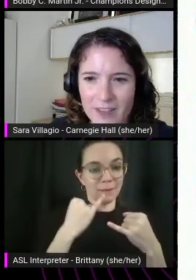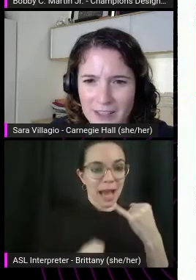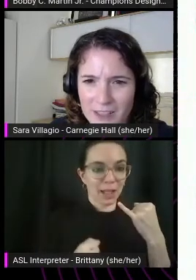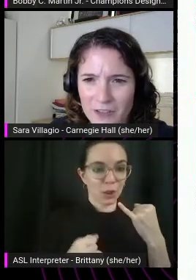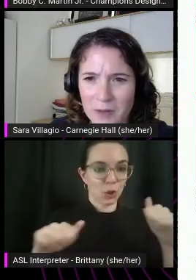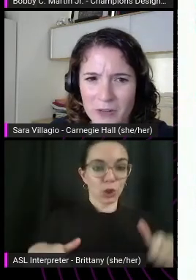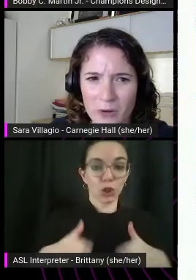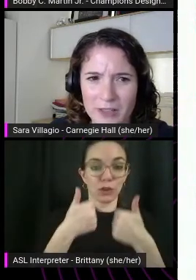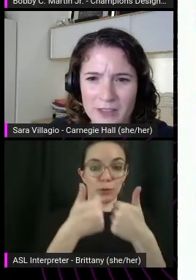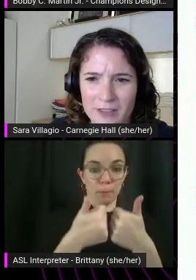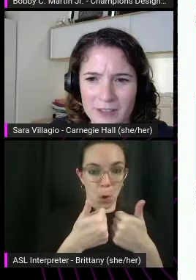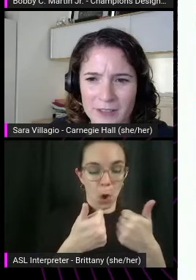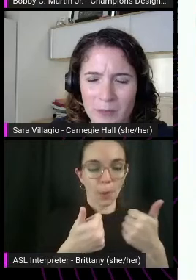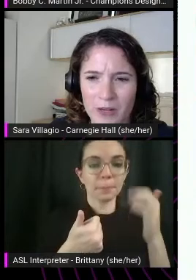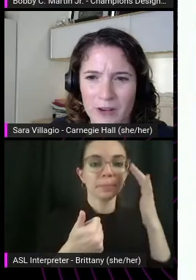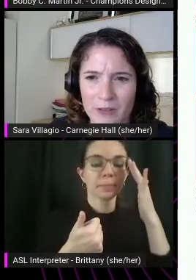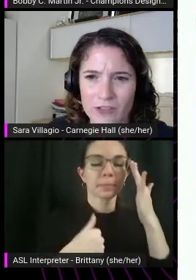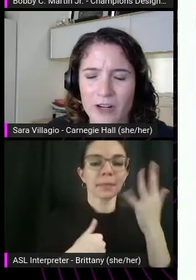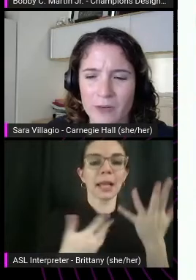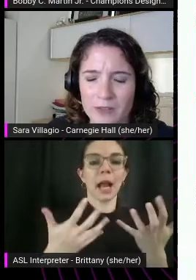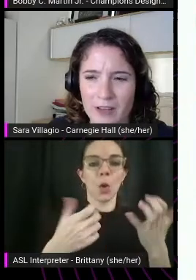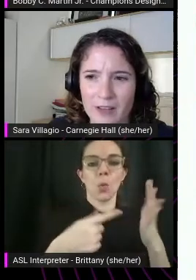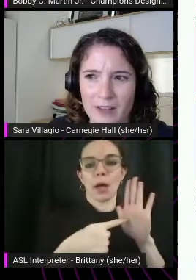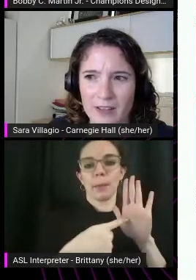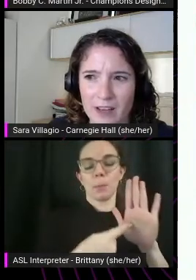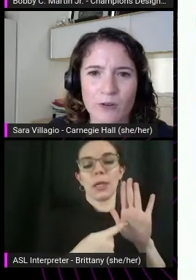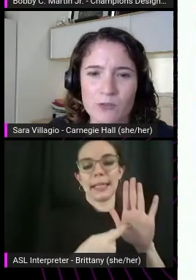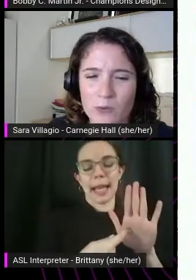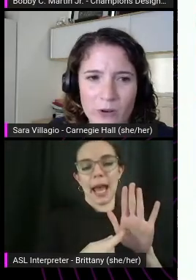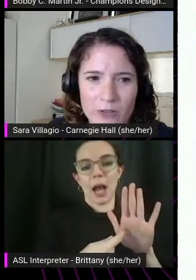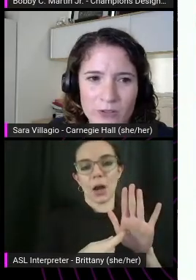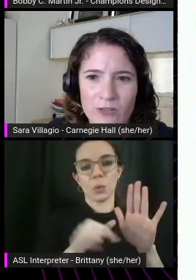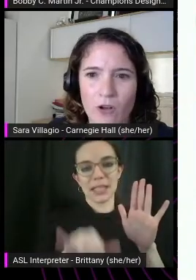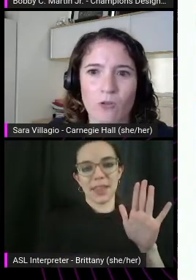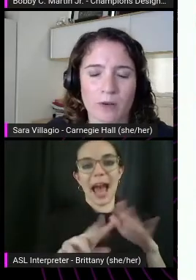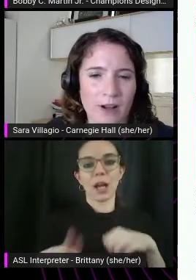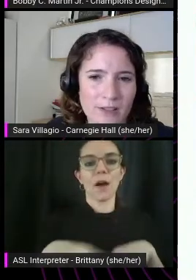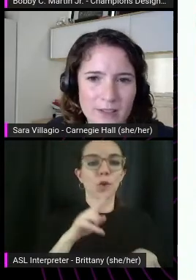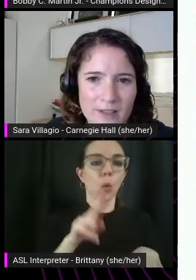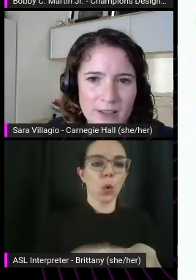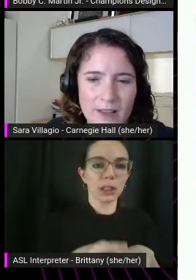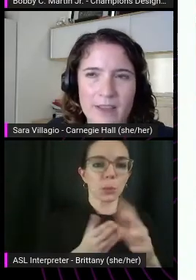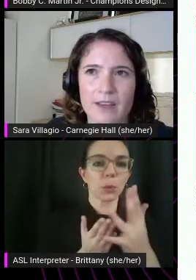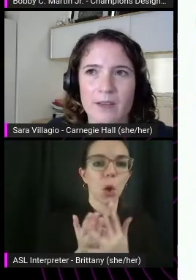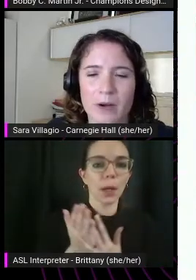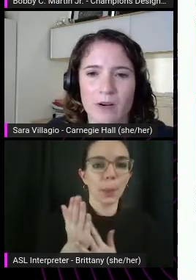The last curveball I wanted to point out, or share, was that, of course we were going through this whole process and thinking about